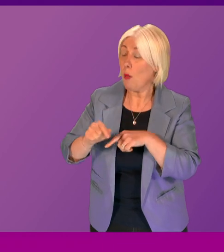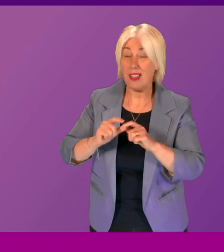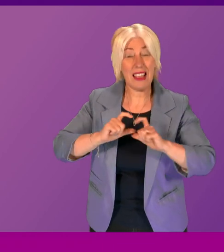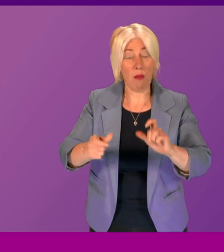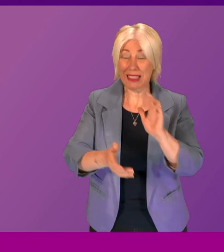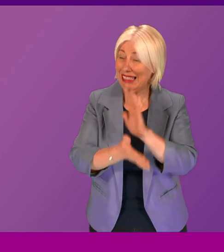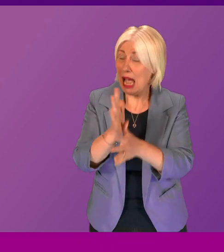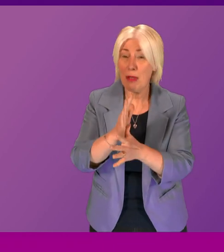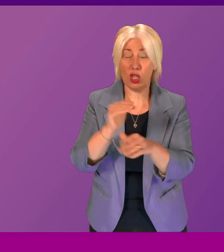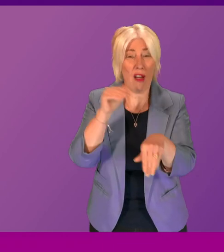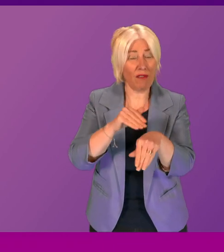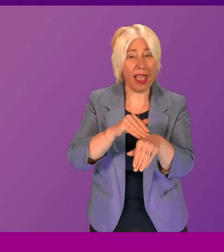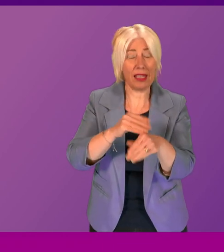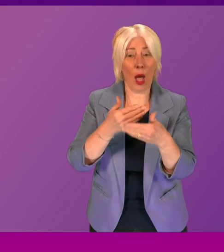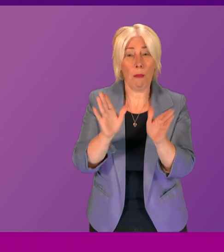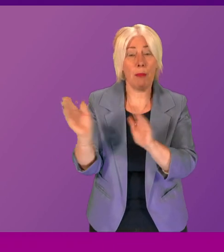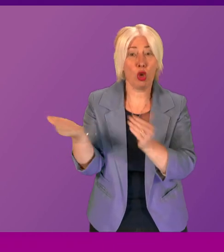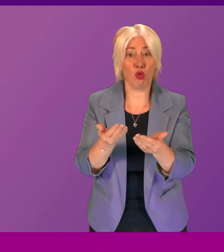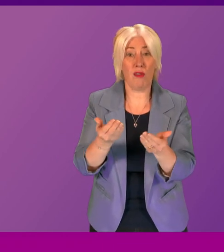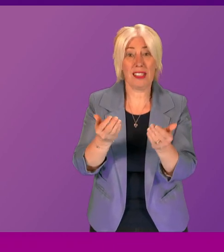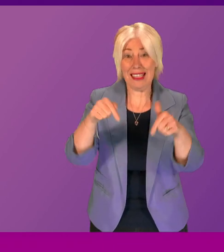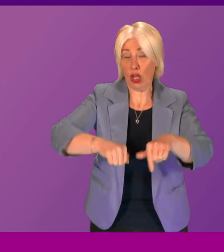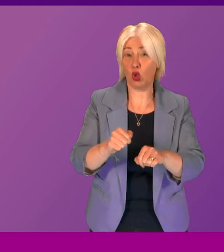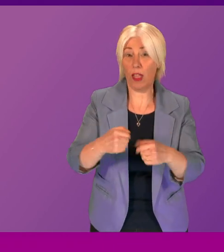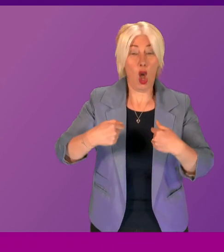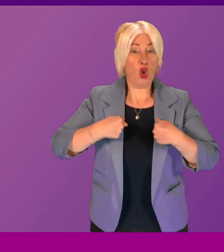In the face of that, the Government makes no apologies for record investment in our